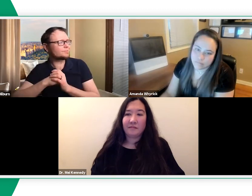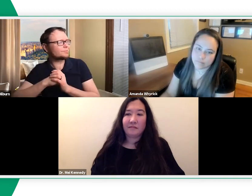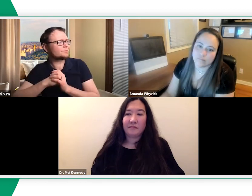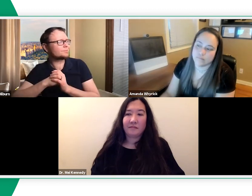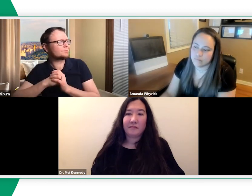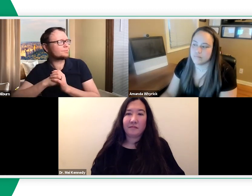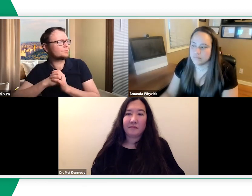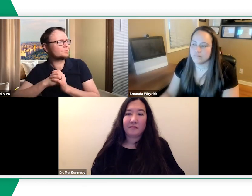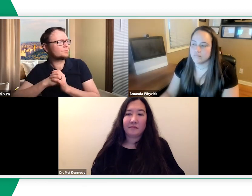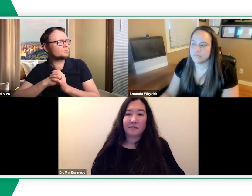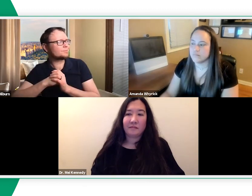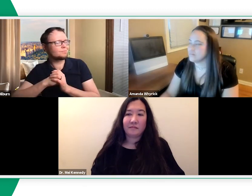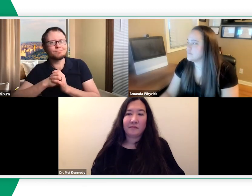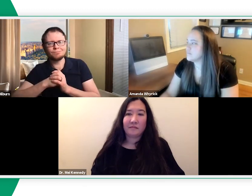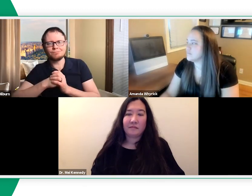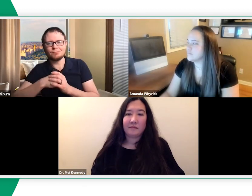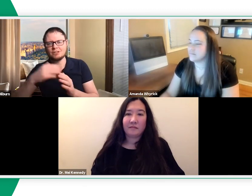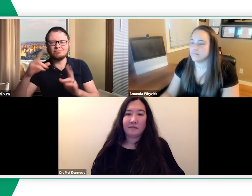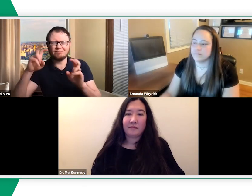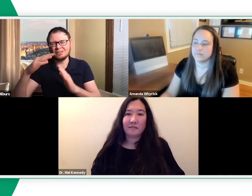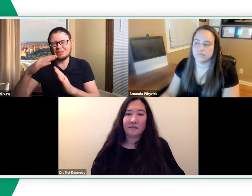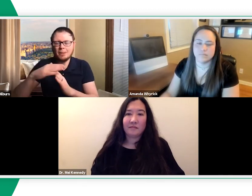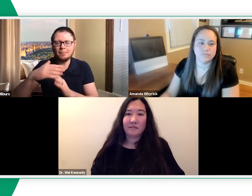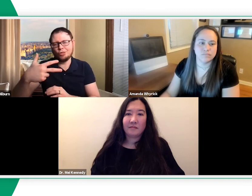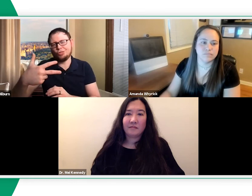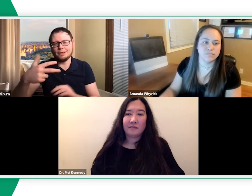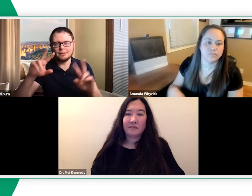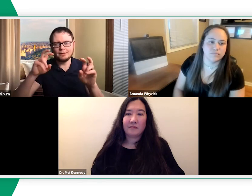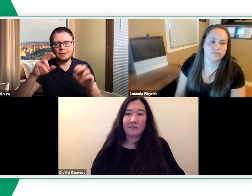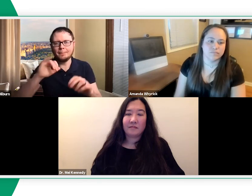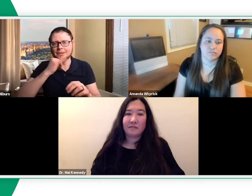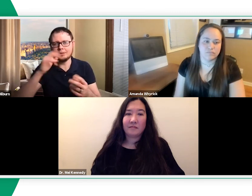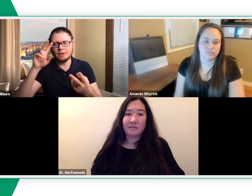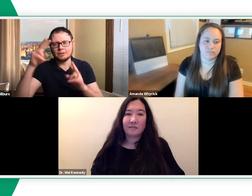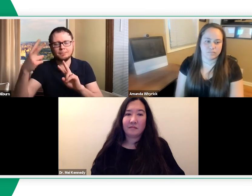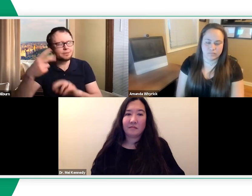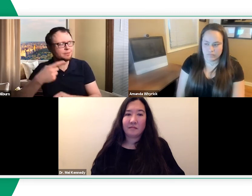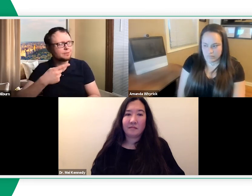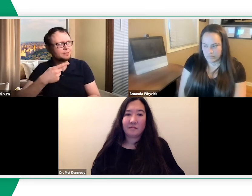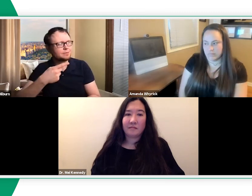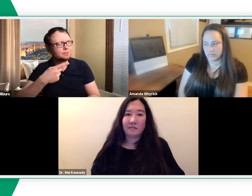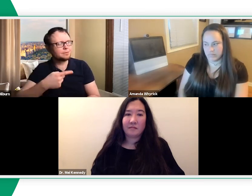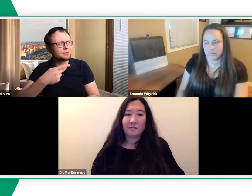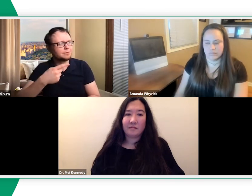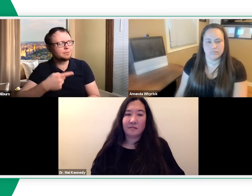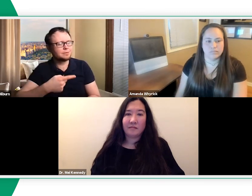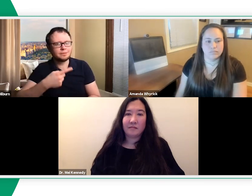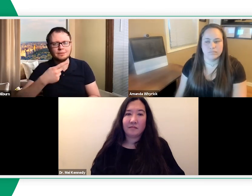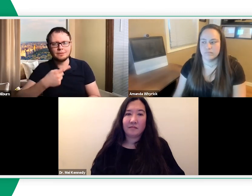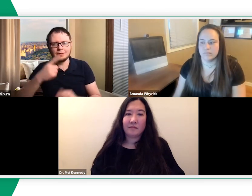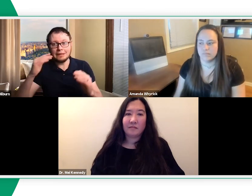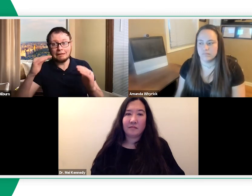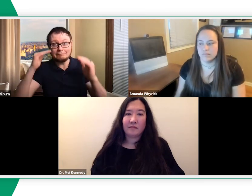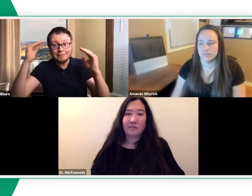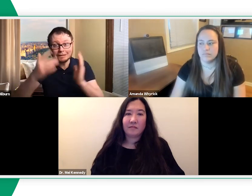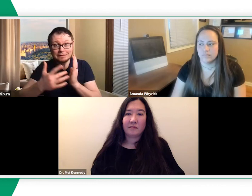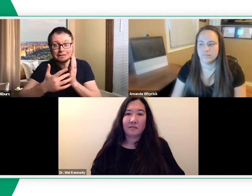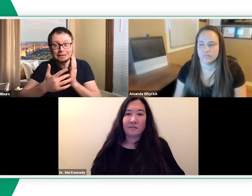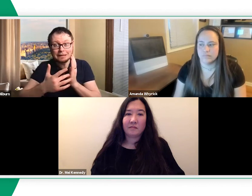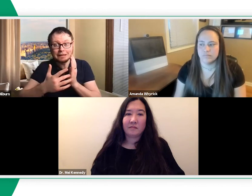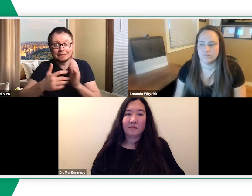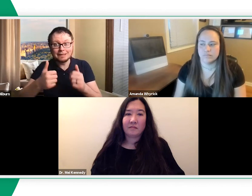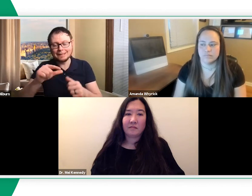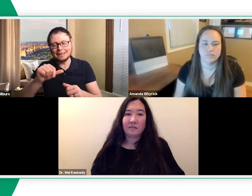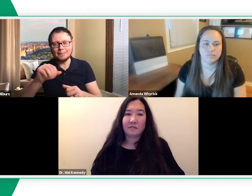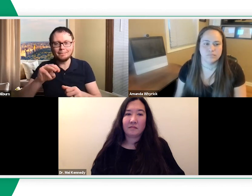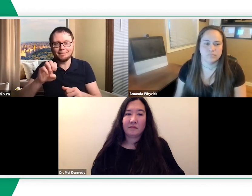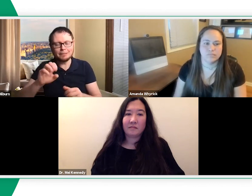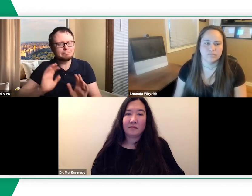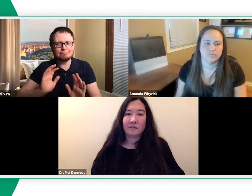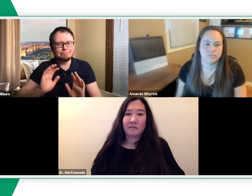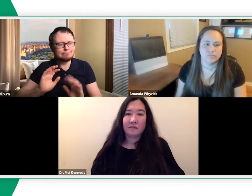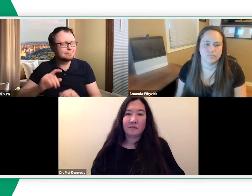we're gonna hold that until the end. All right, so top 3 misconceptions.